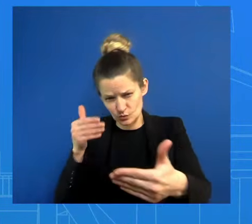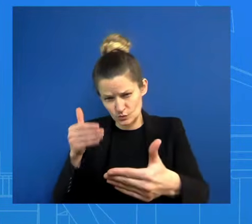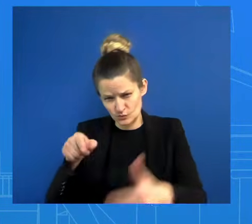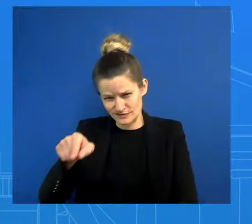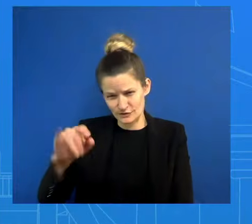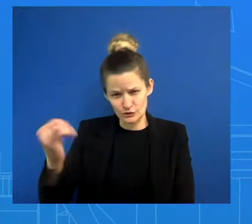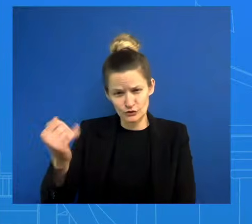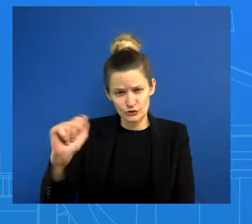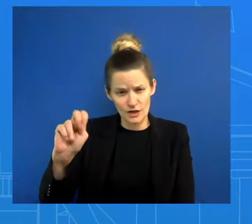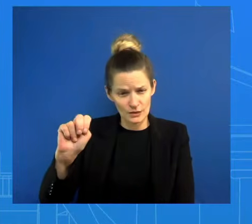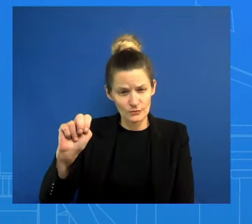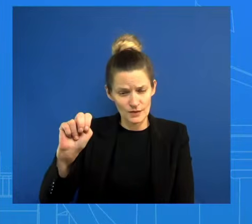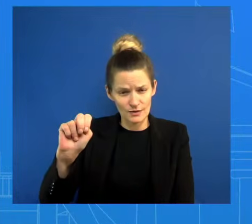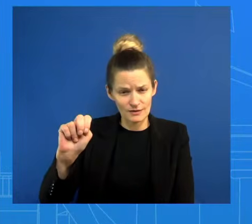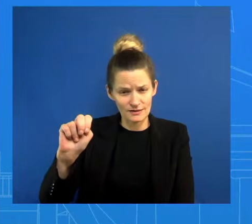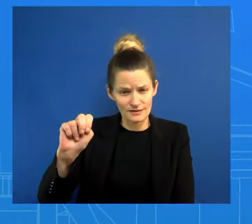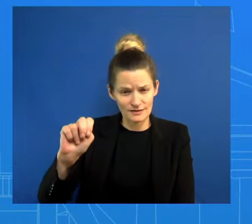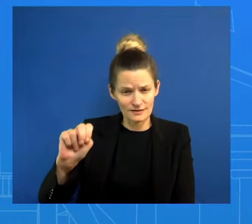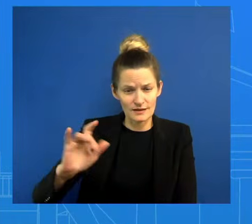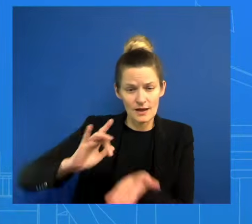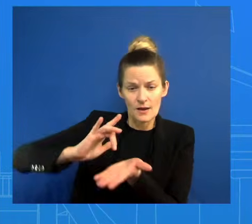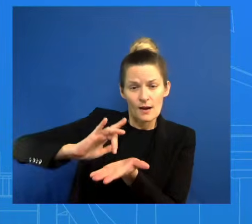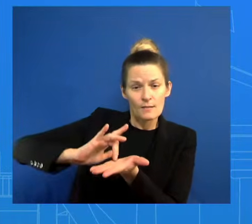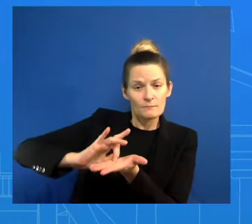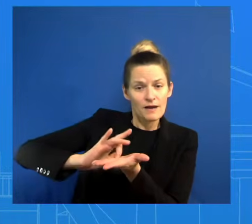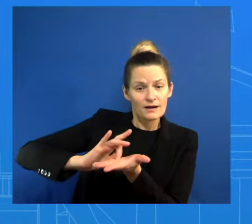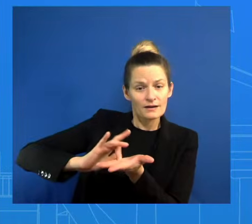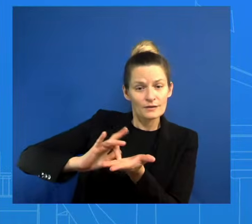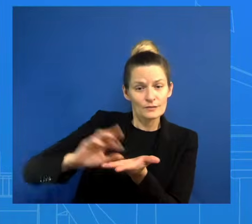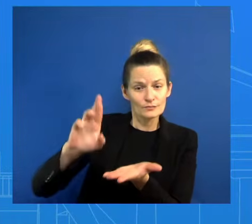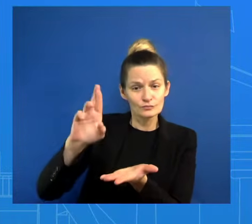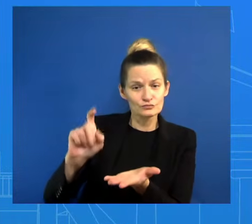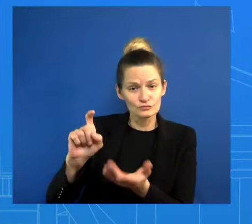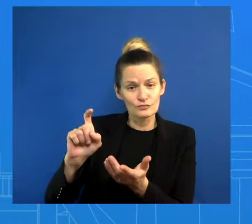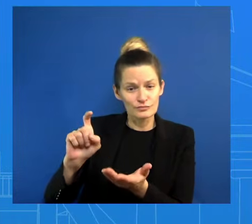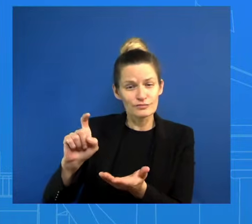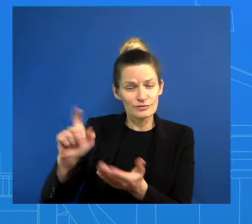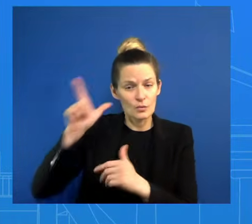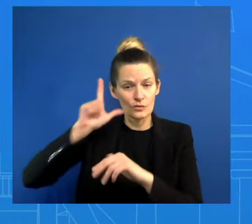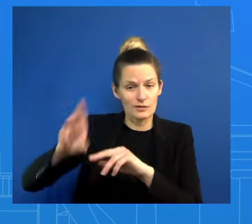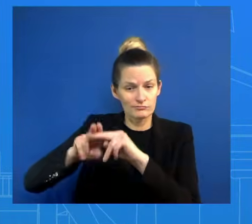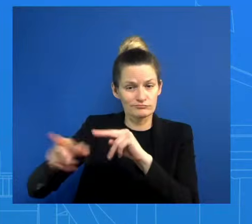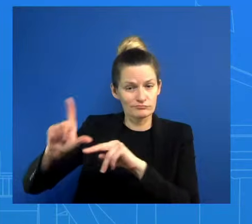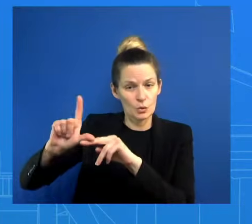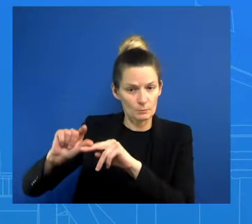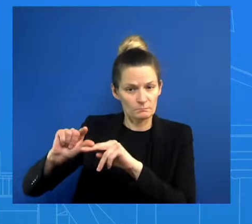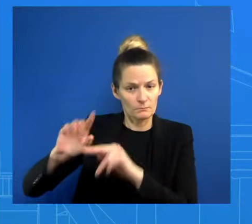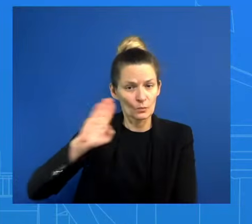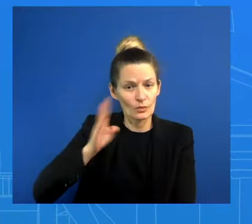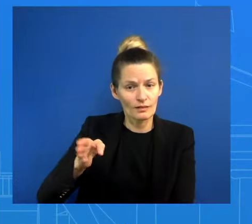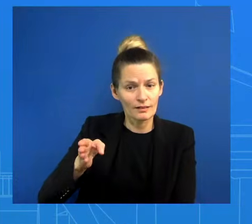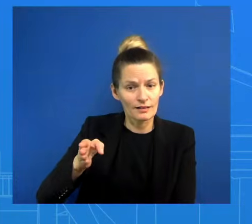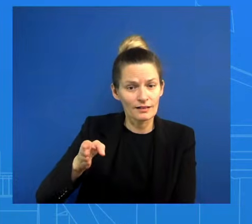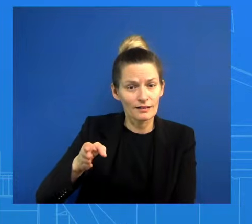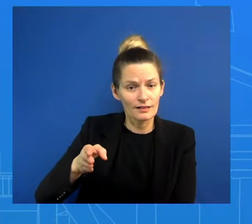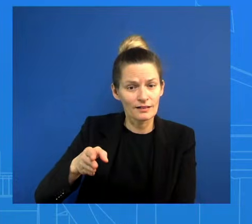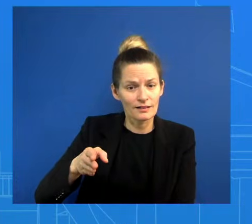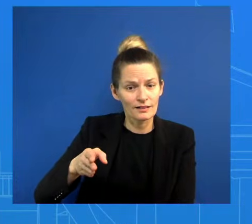And that's going to matter for the American people as they think about -- when they sit around their kitchen table -- you hear the President talk about this --